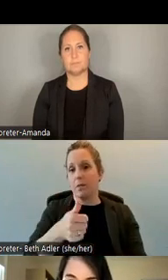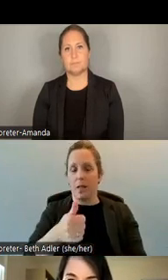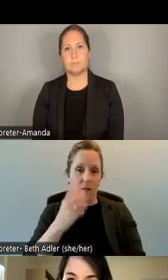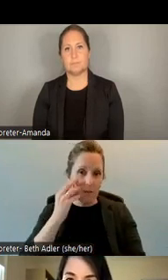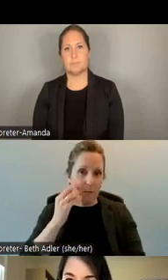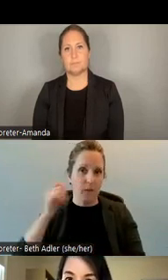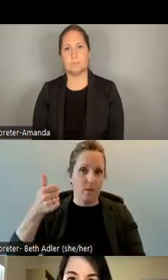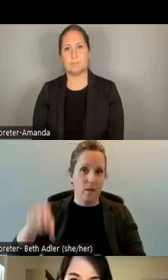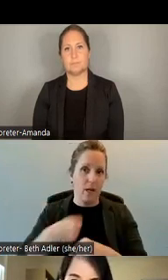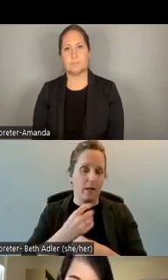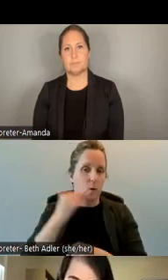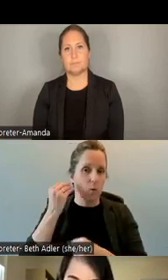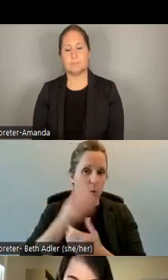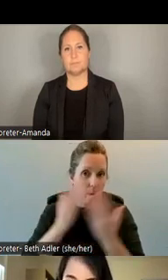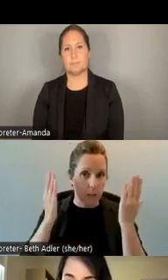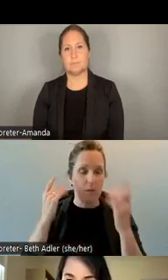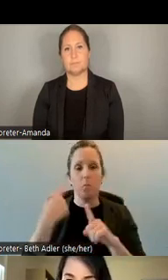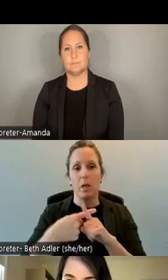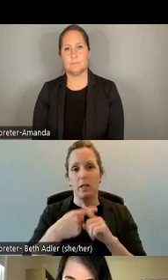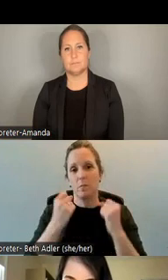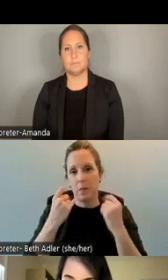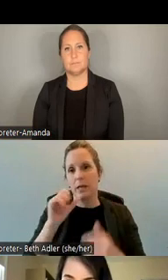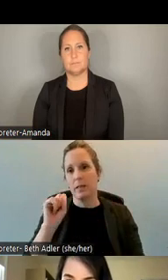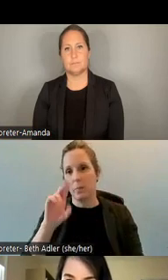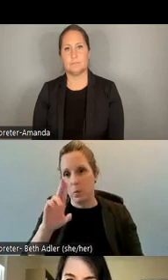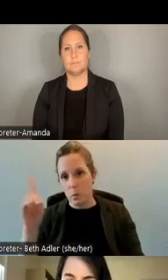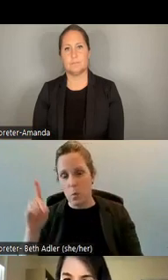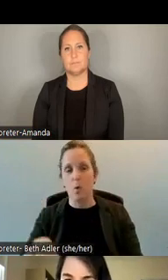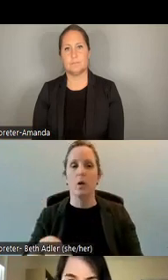as well as multiple substance use disorders and mental illnesses and he is truly one of